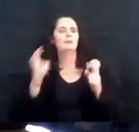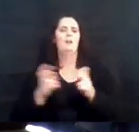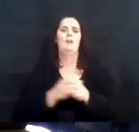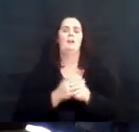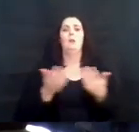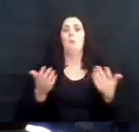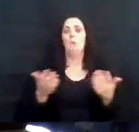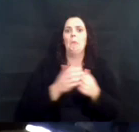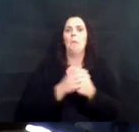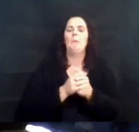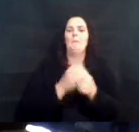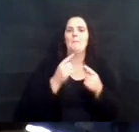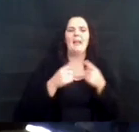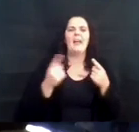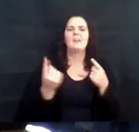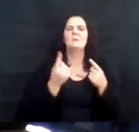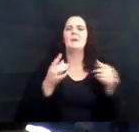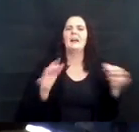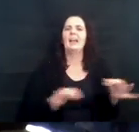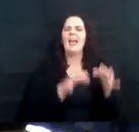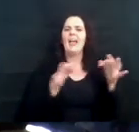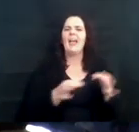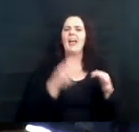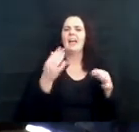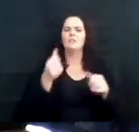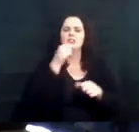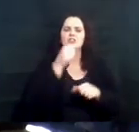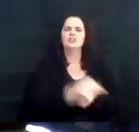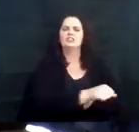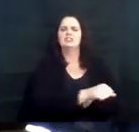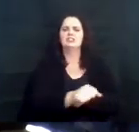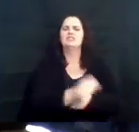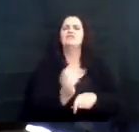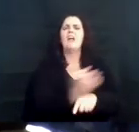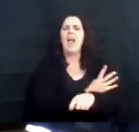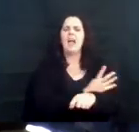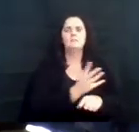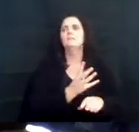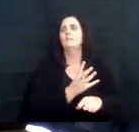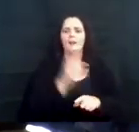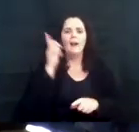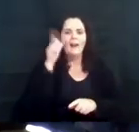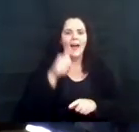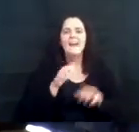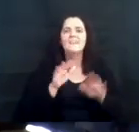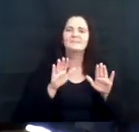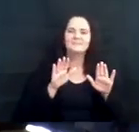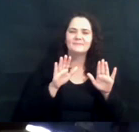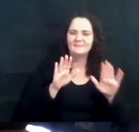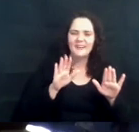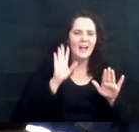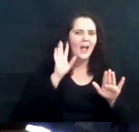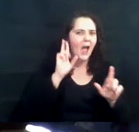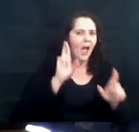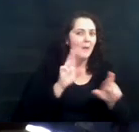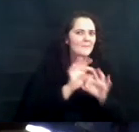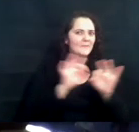this morning but hopefully the sound will be alright for y'all. I am going to go through a very particular